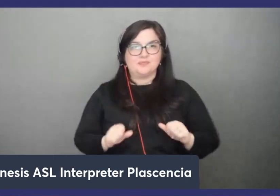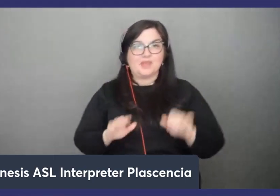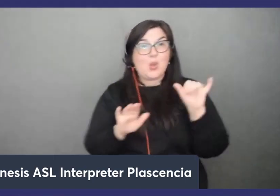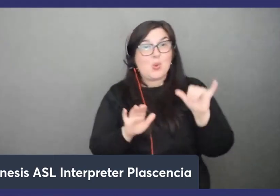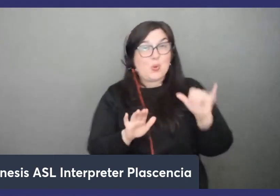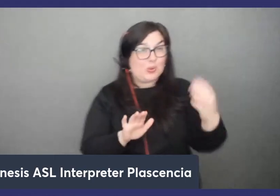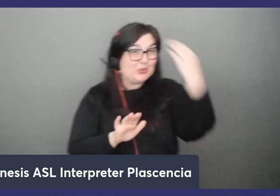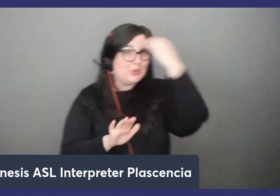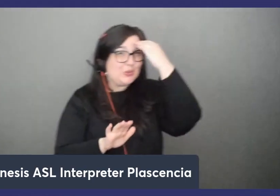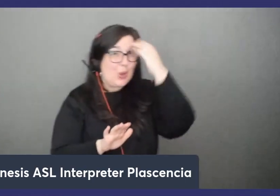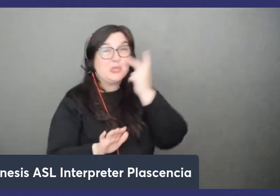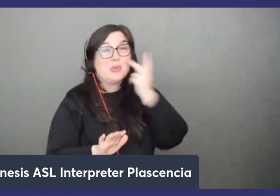Look that smile. - Oh yeah, yeah, look it.